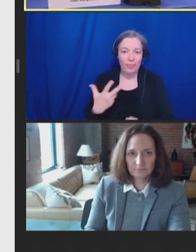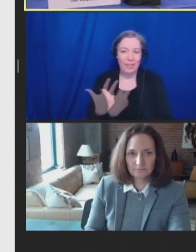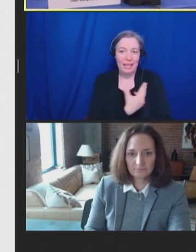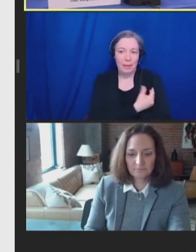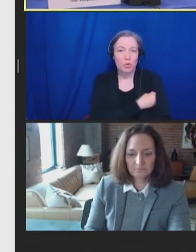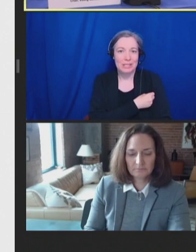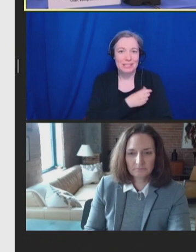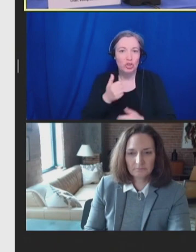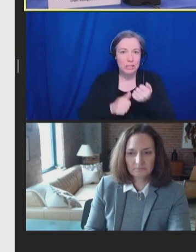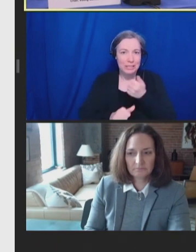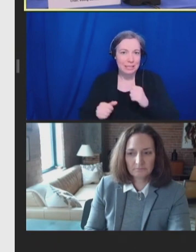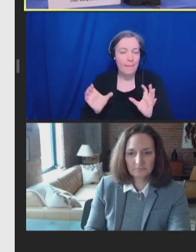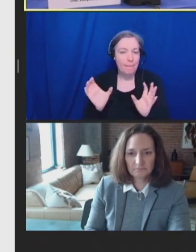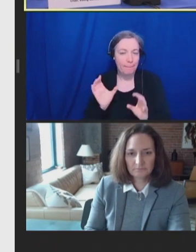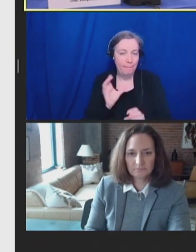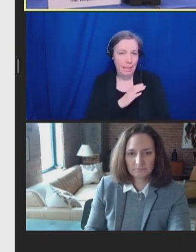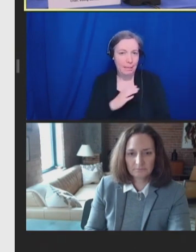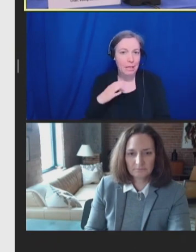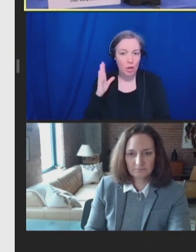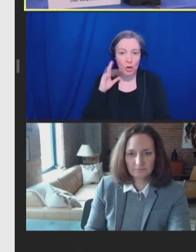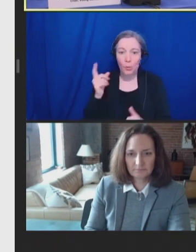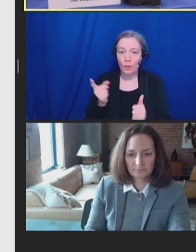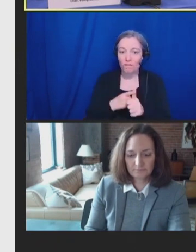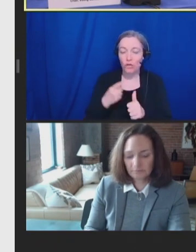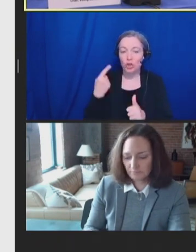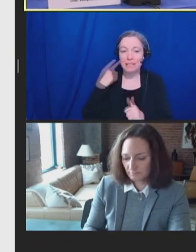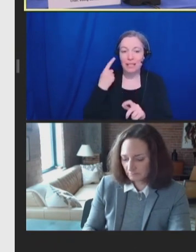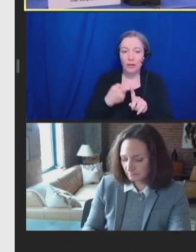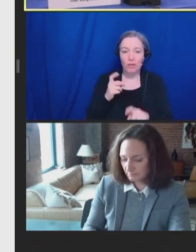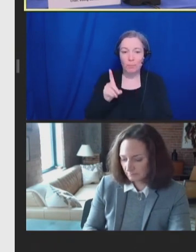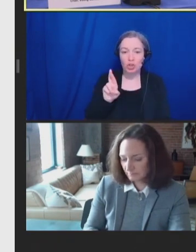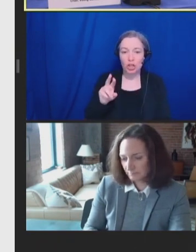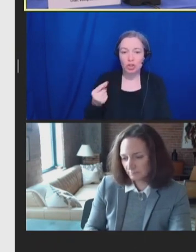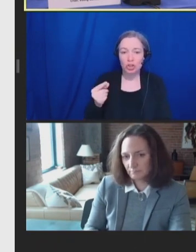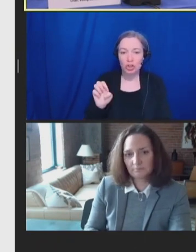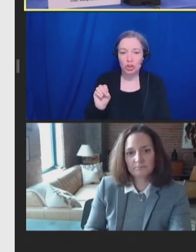We'll hear from Dr. Georgina Peacock from the Centers for Disease Control and Prevention,